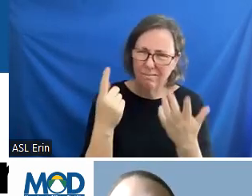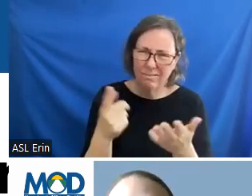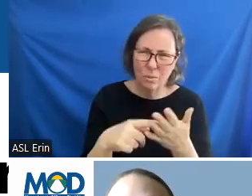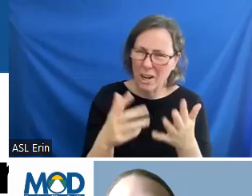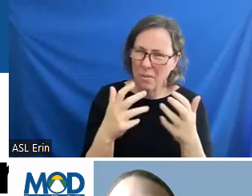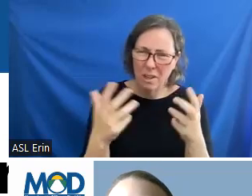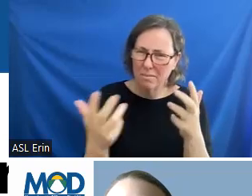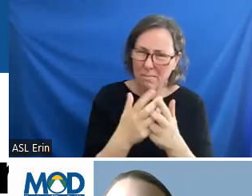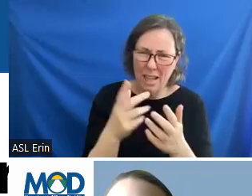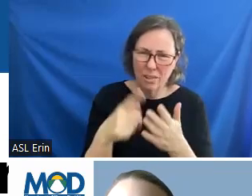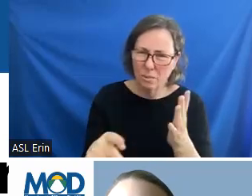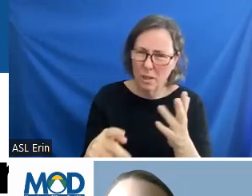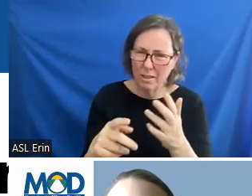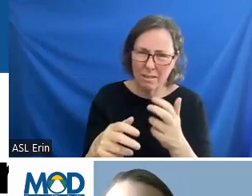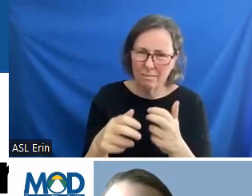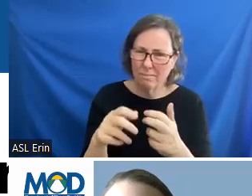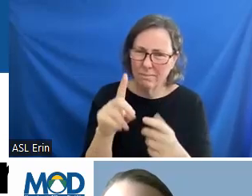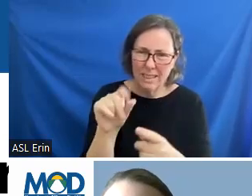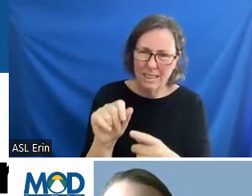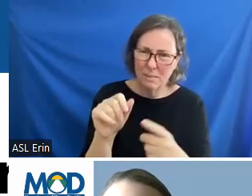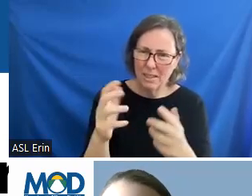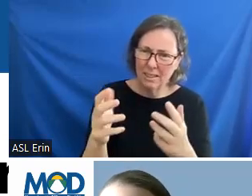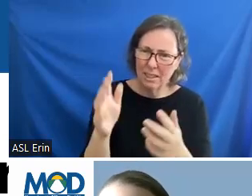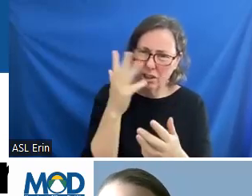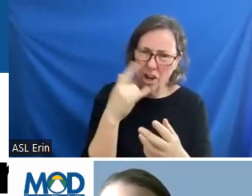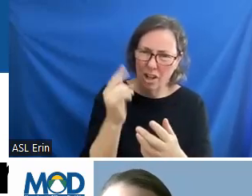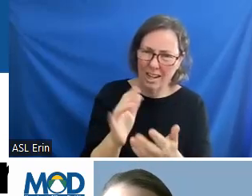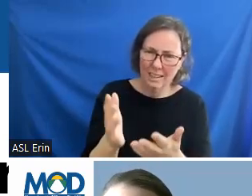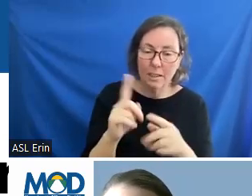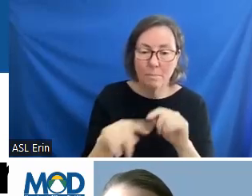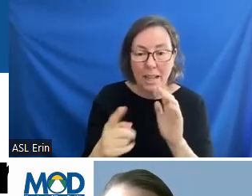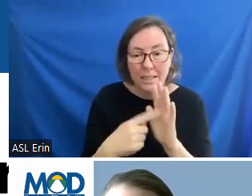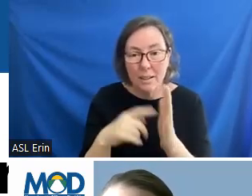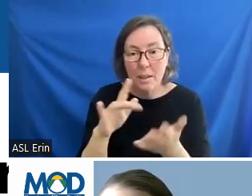Unfortunately, as I think we've all experienced, sometimes that medical documentation, itself,